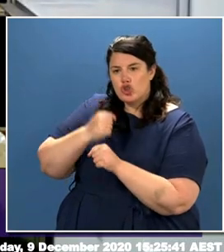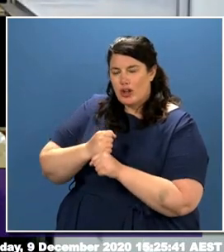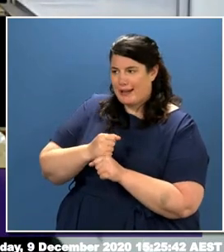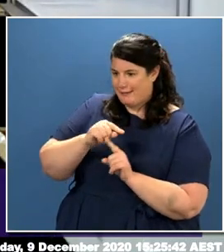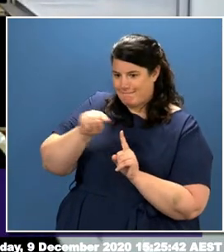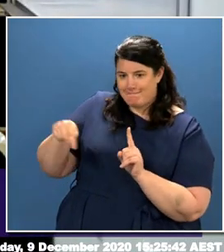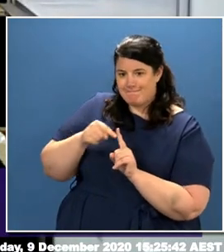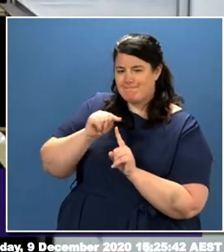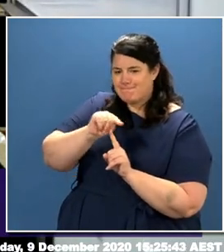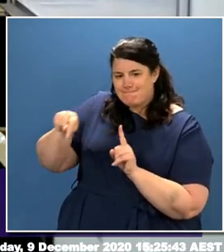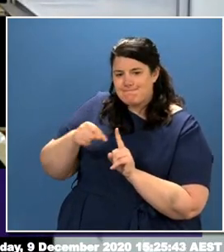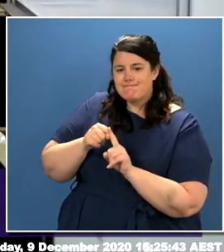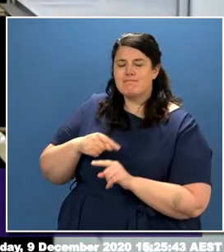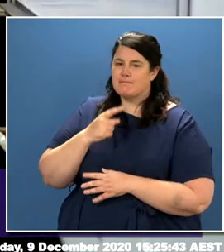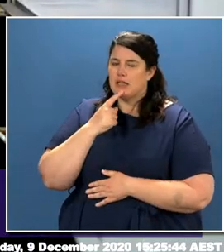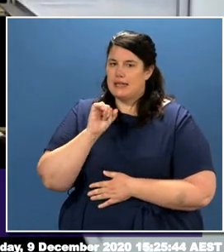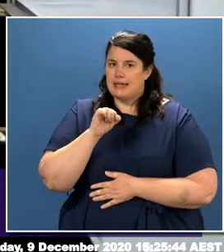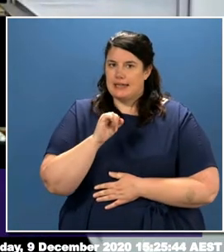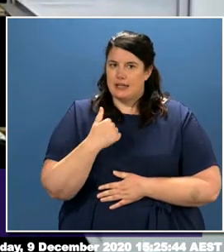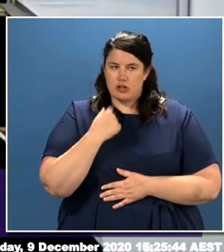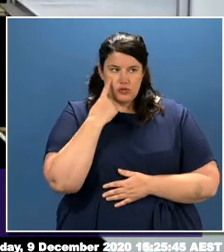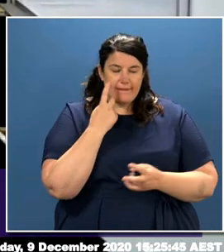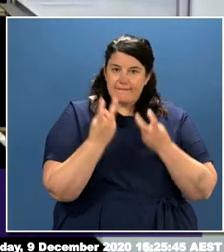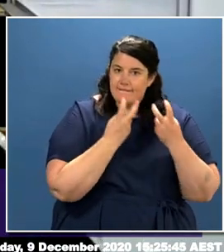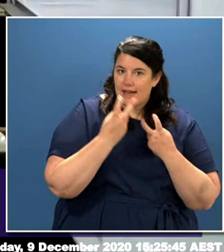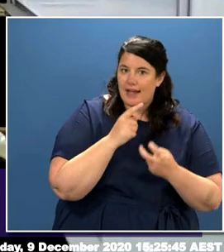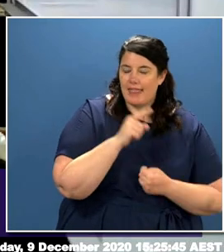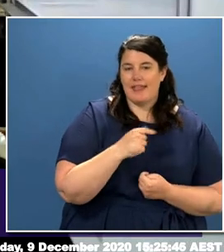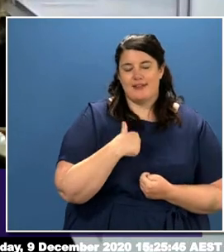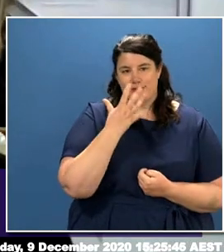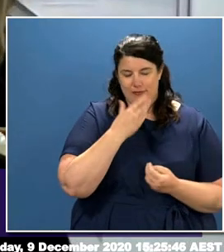Yes, I'm trying to find it. I had everything tabbed, I apologize for this.